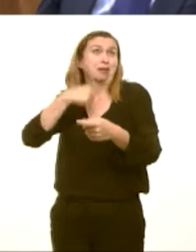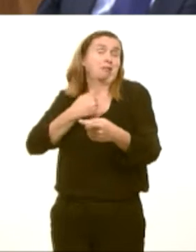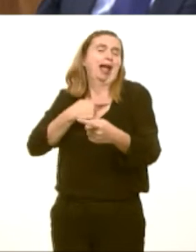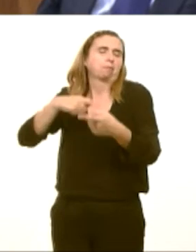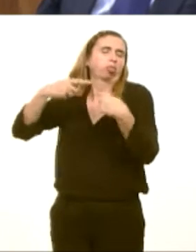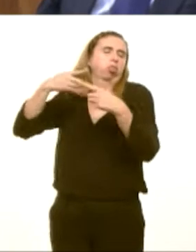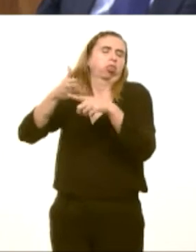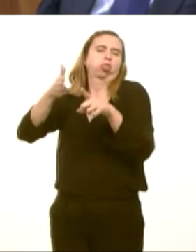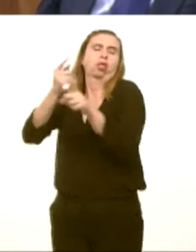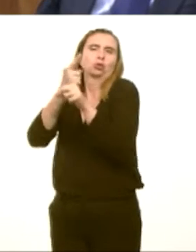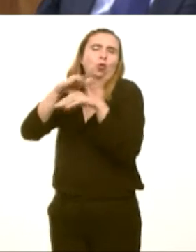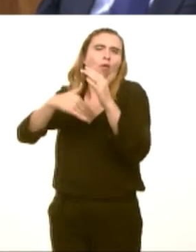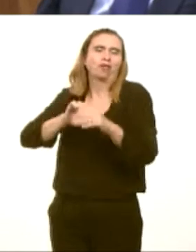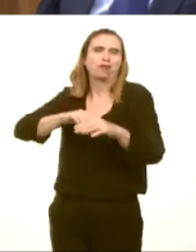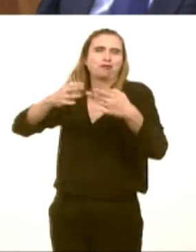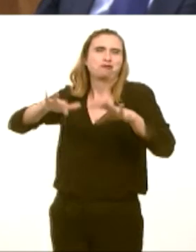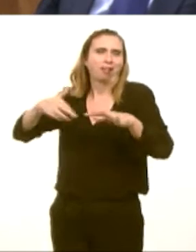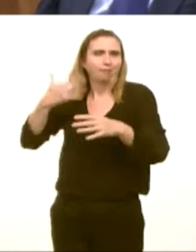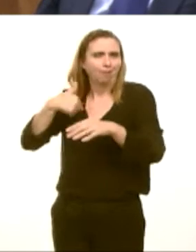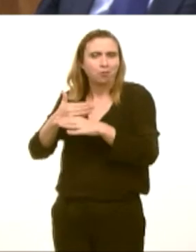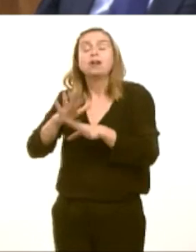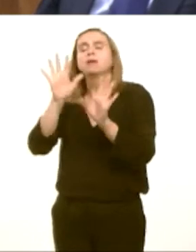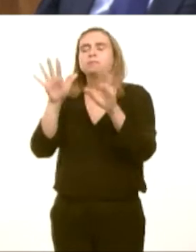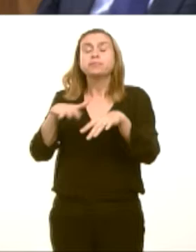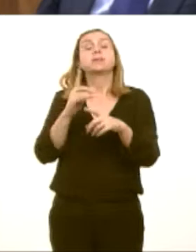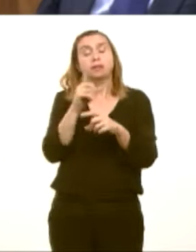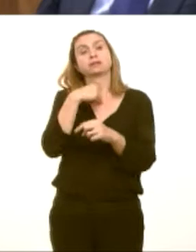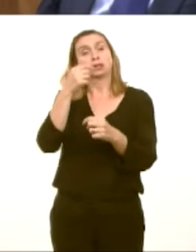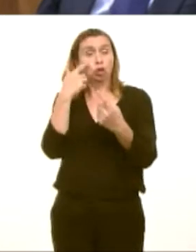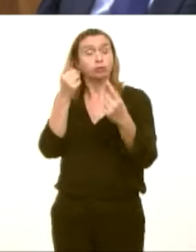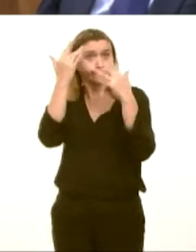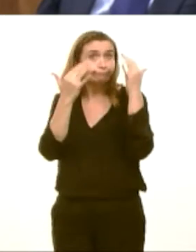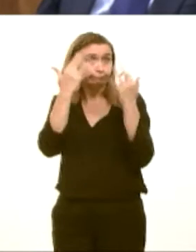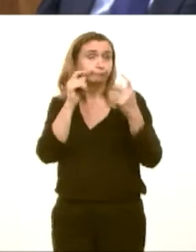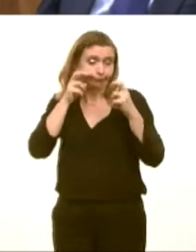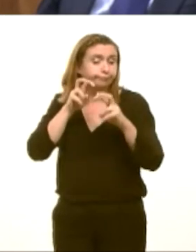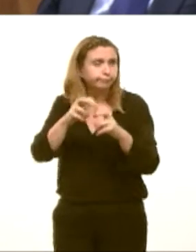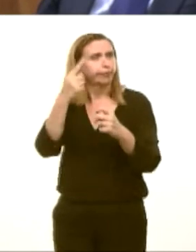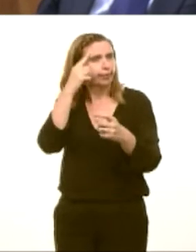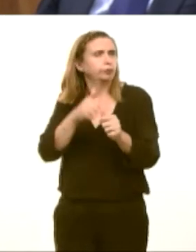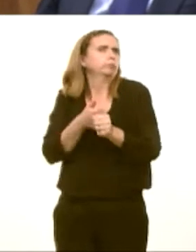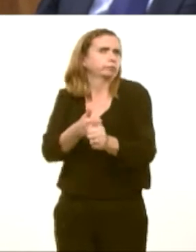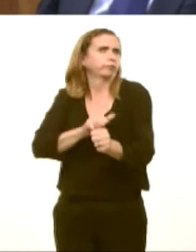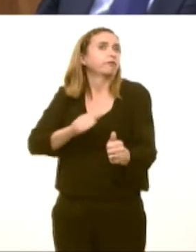But, anyway, the point Iím trying to make is that we will look at any scheme that will be of assistance and will be effective in helping farming to become more sustainable